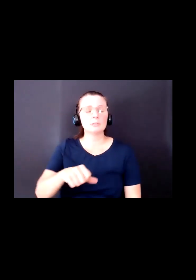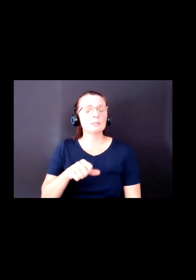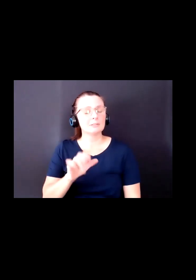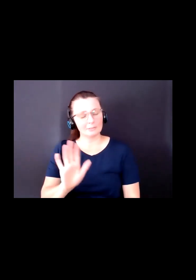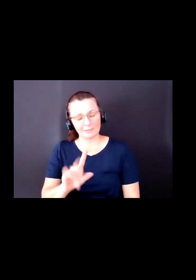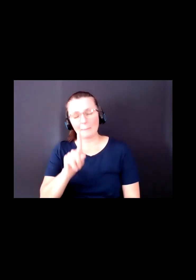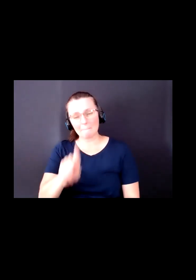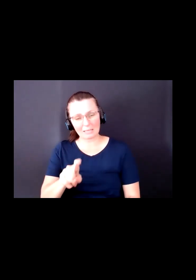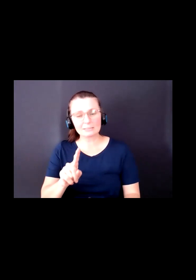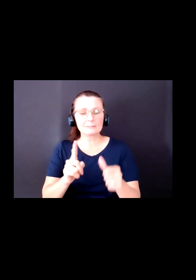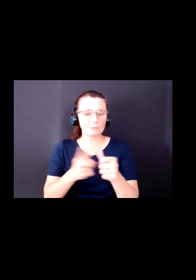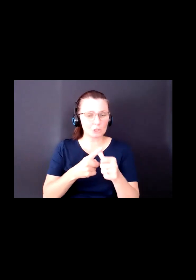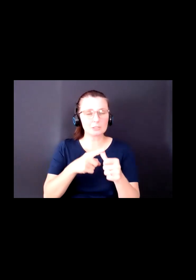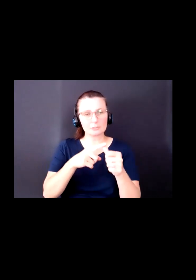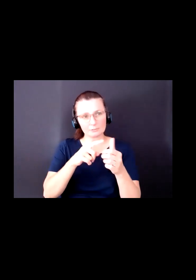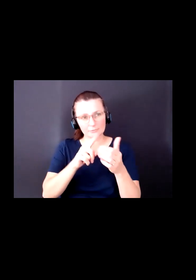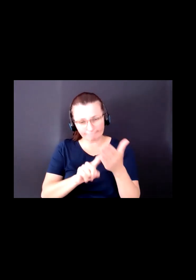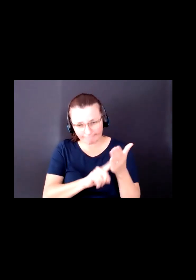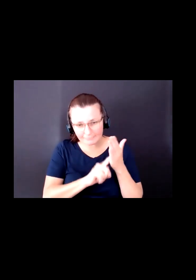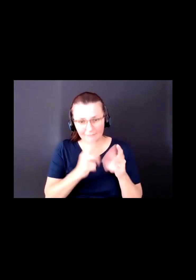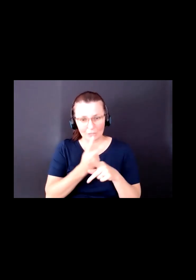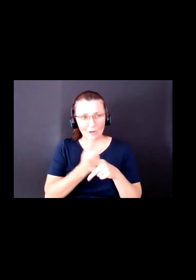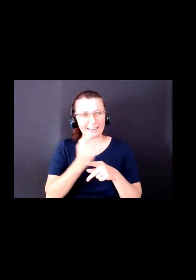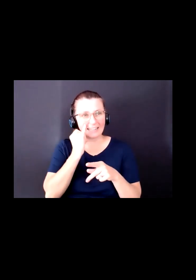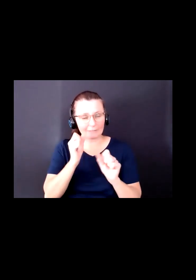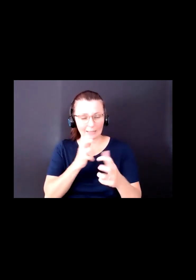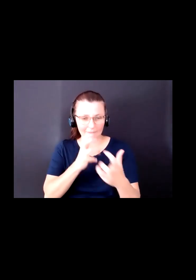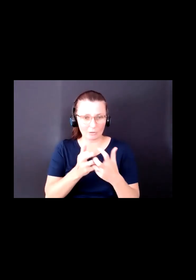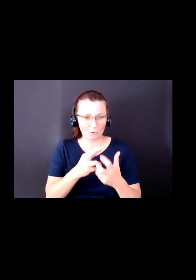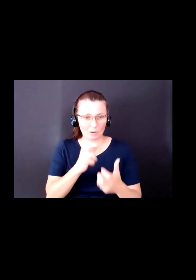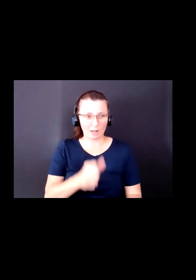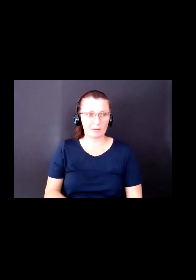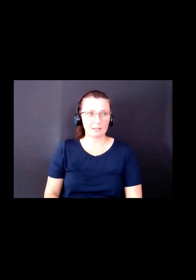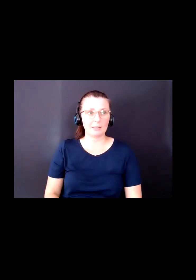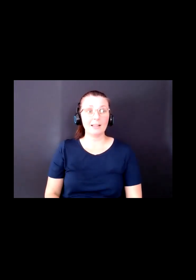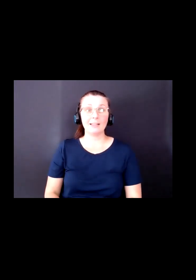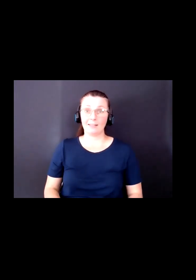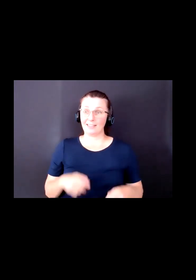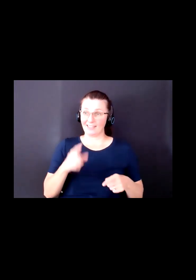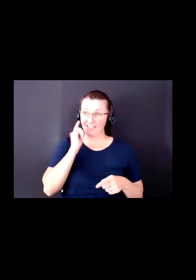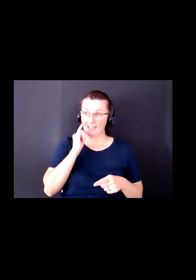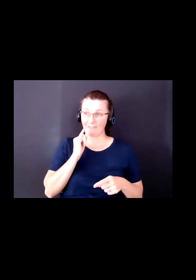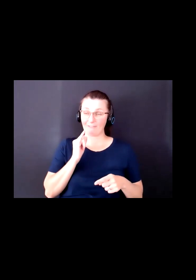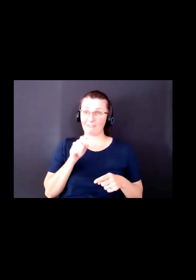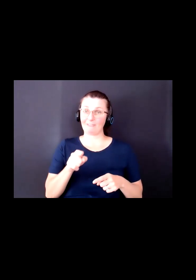And they should honor the person's choice. Unless they can demonstrate that another equally effective means of communication is